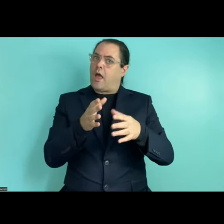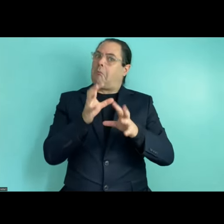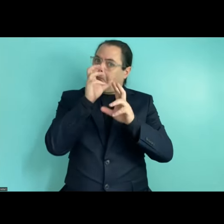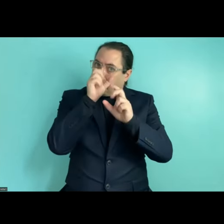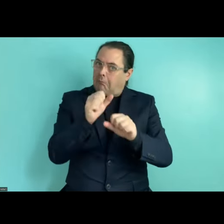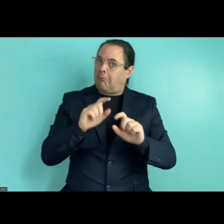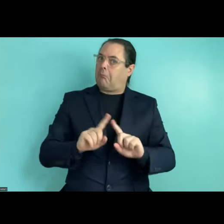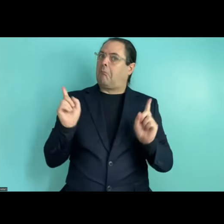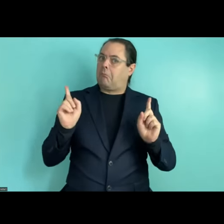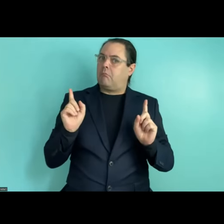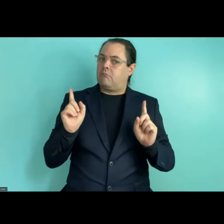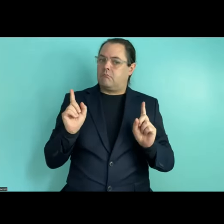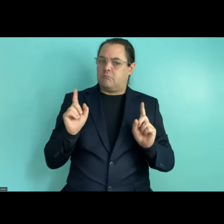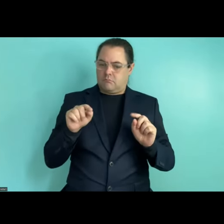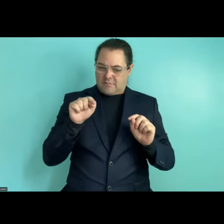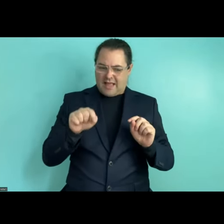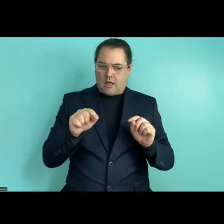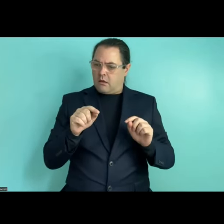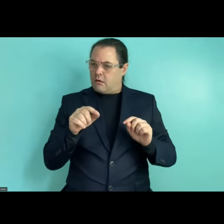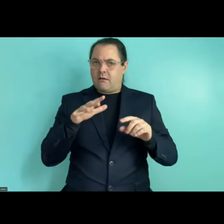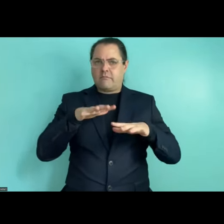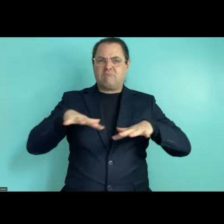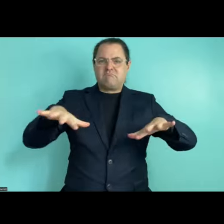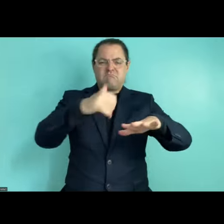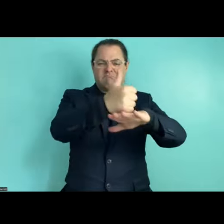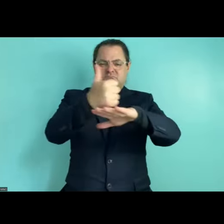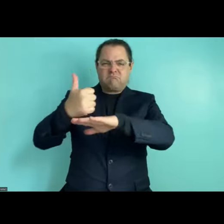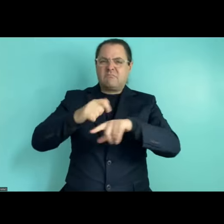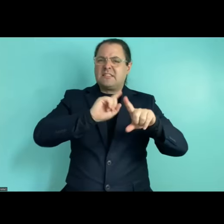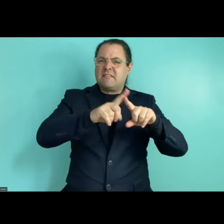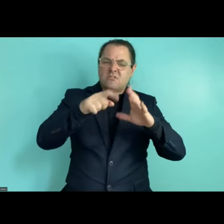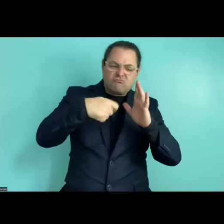a disability inclusive ecosystem. 15:45:51 And as earlier mentioned in the morning,